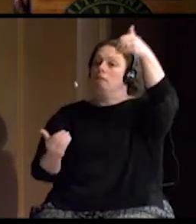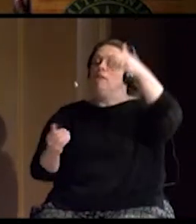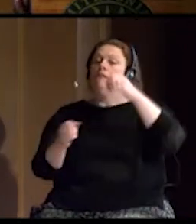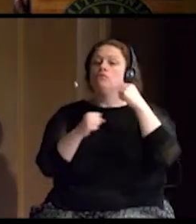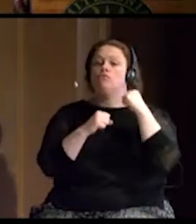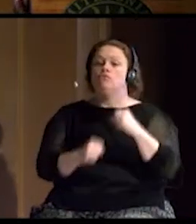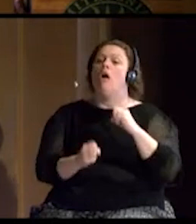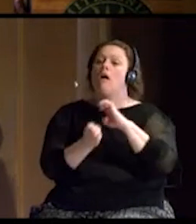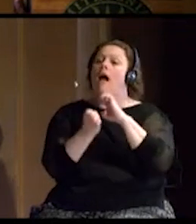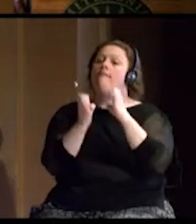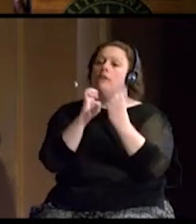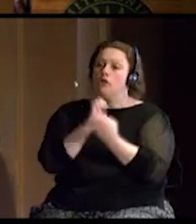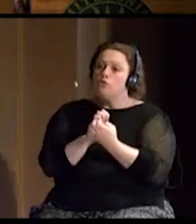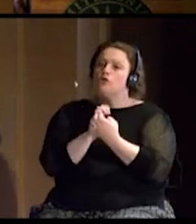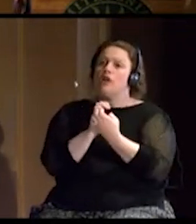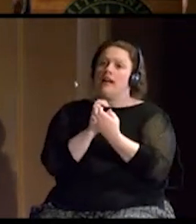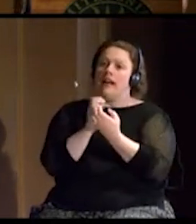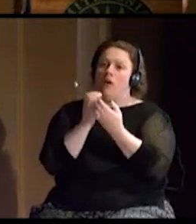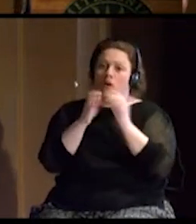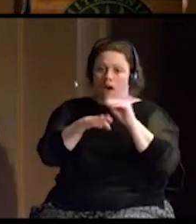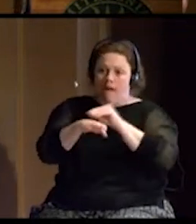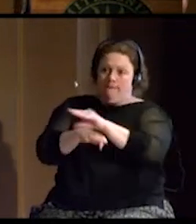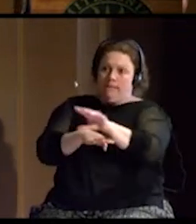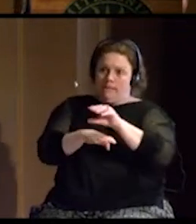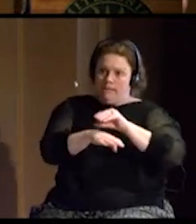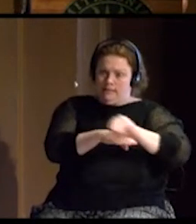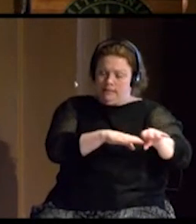driving divergence along this ecological axis.